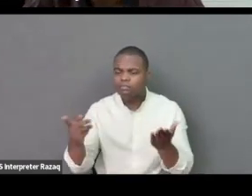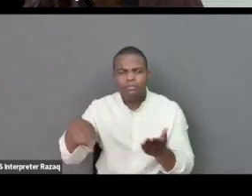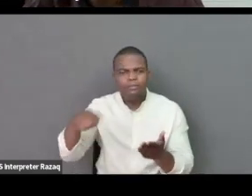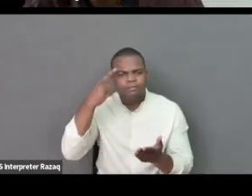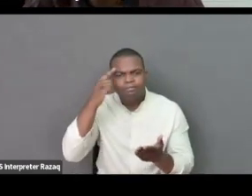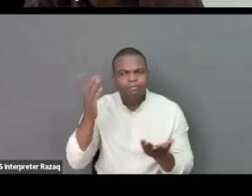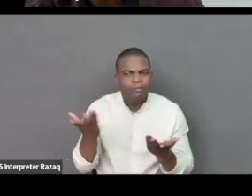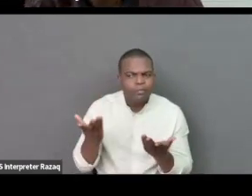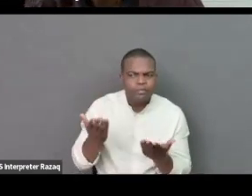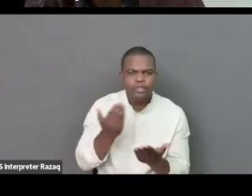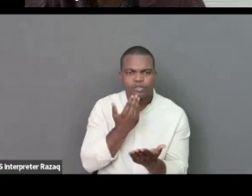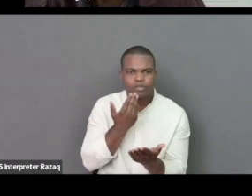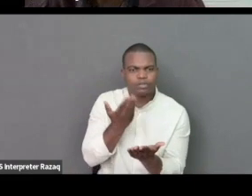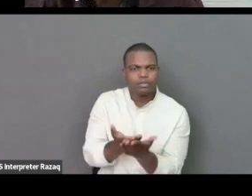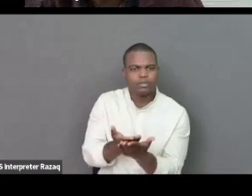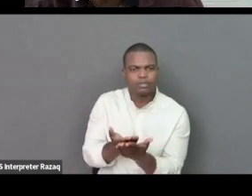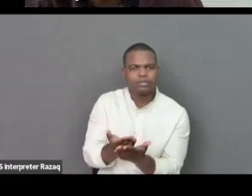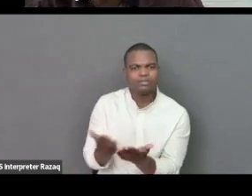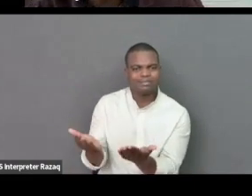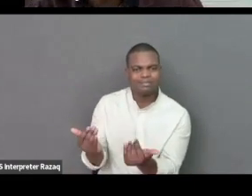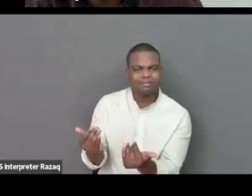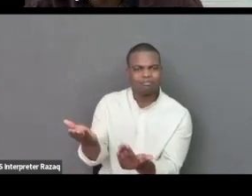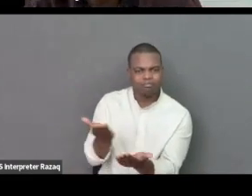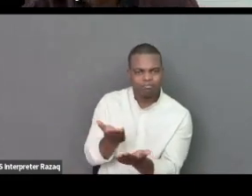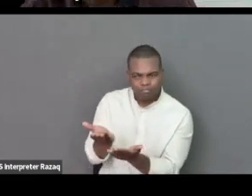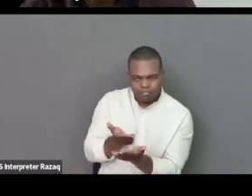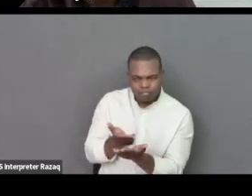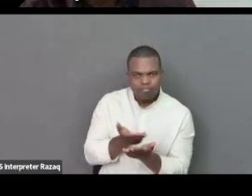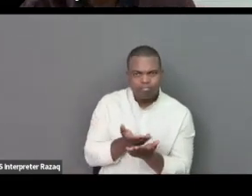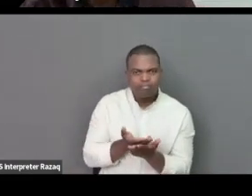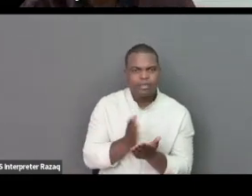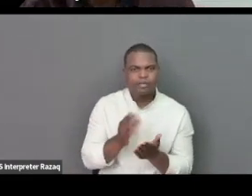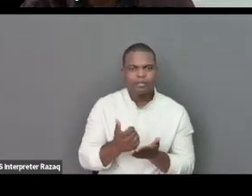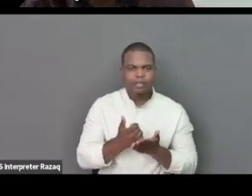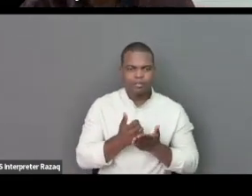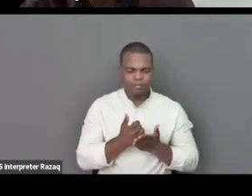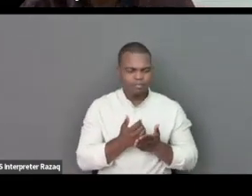should also, of course, react to it,